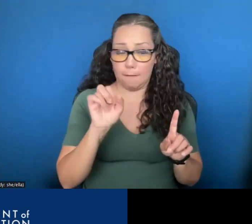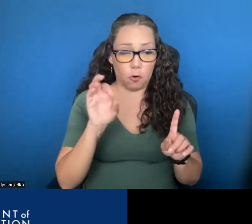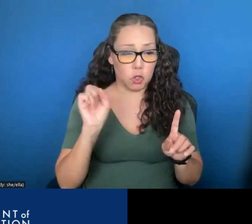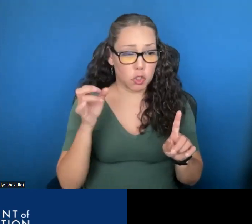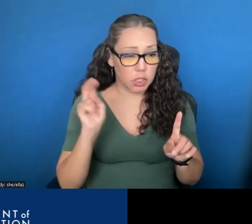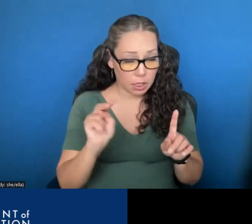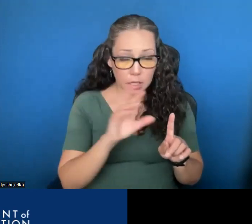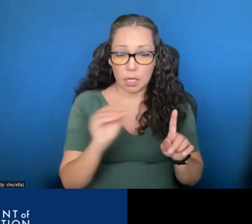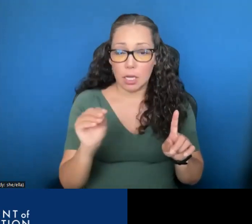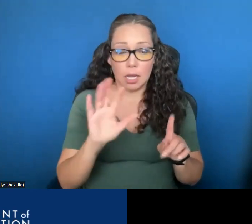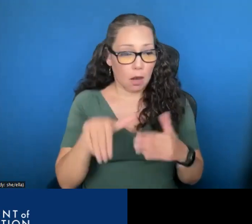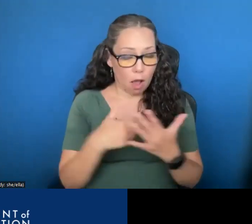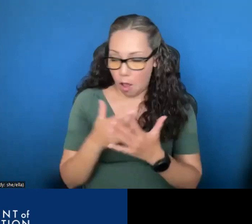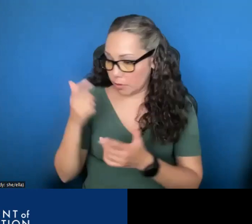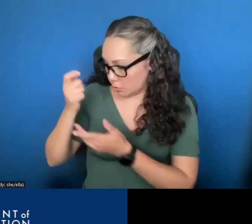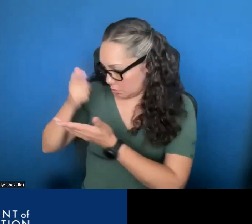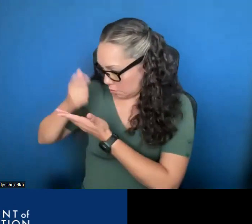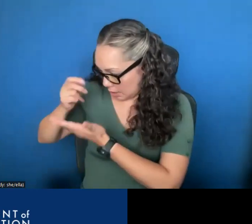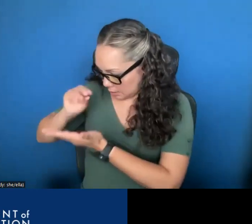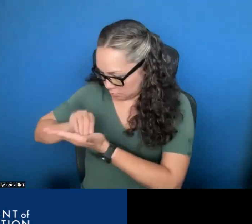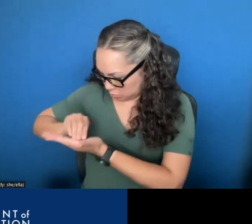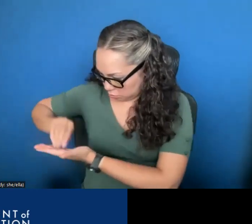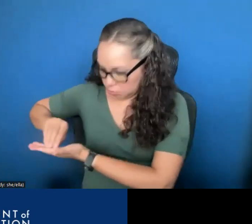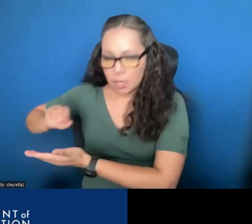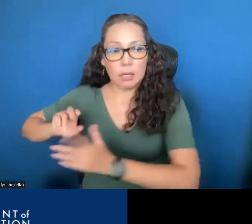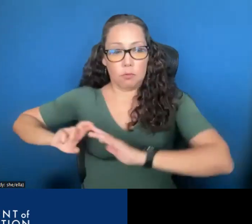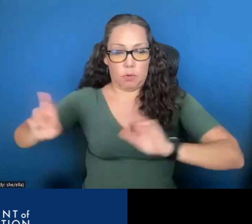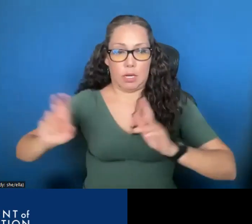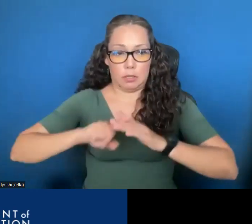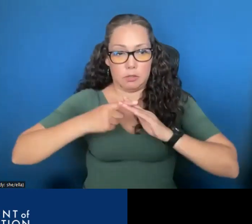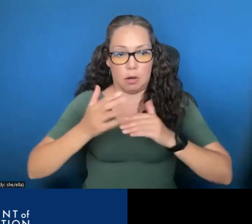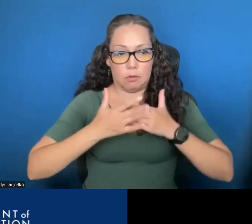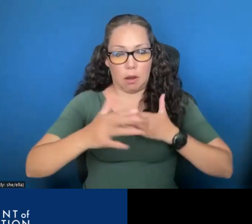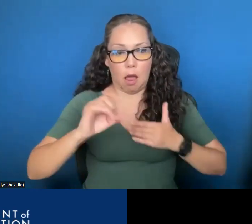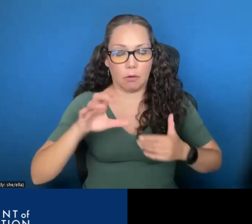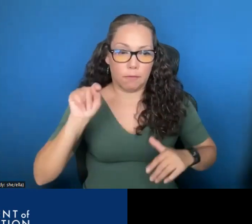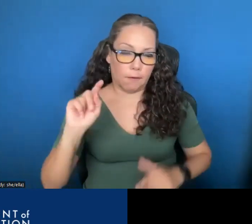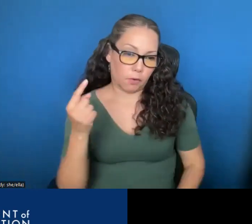and contracts executed for October 1st I wanted to make a note on some of the trends we're seeing